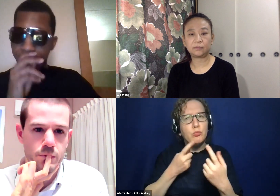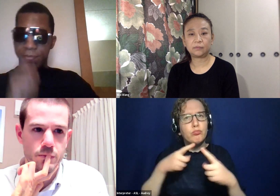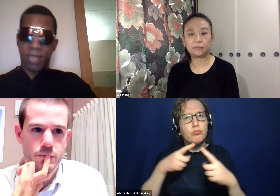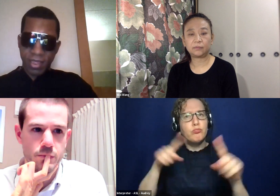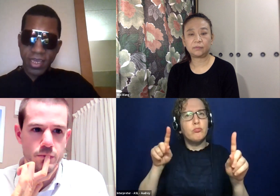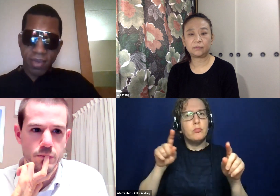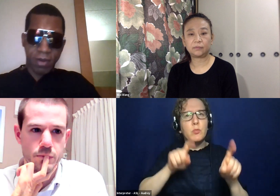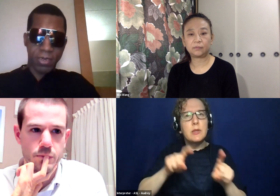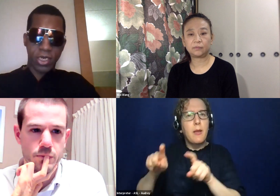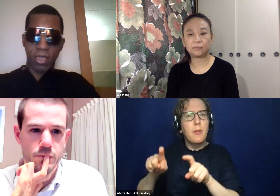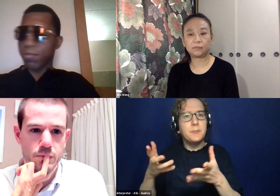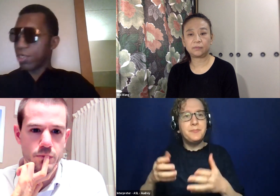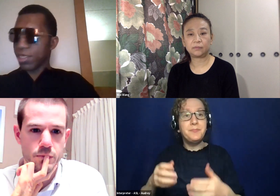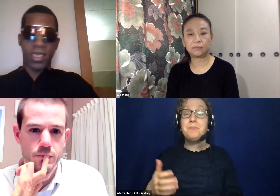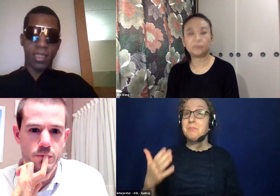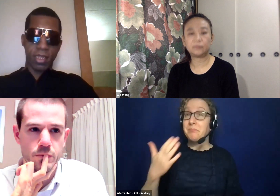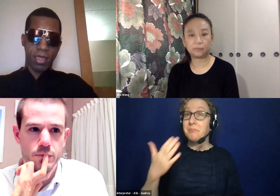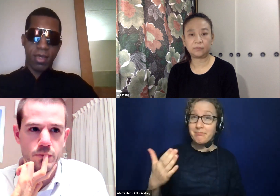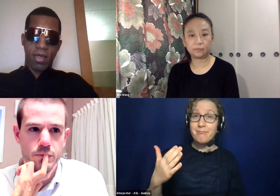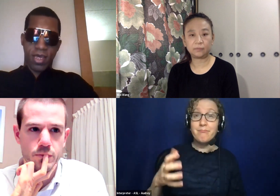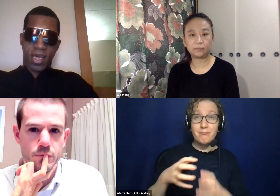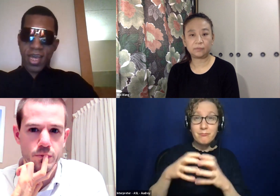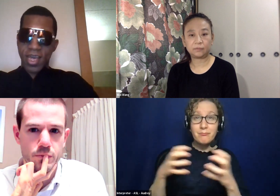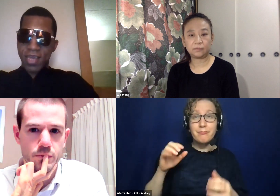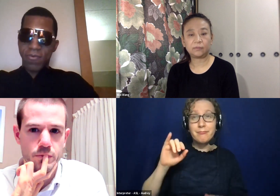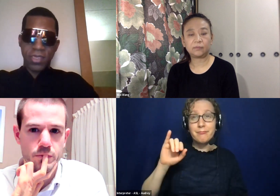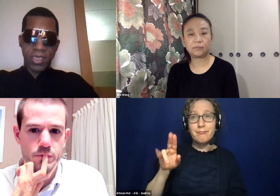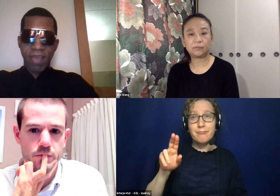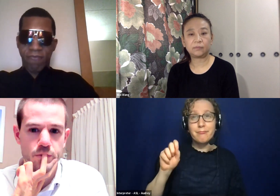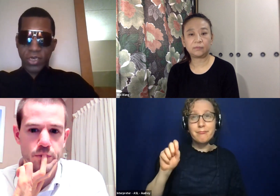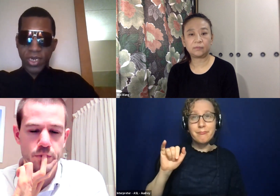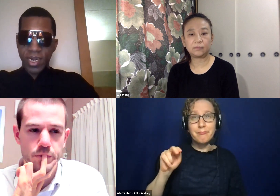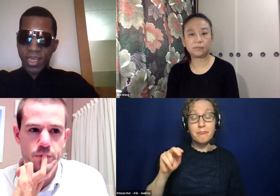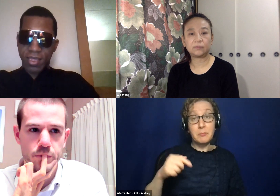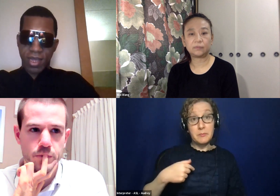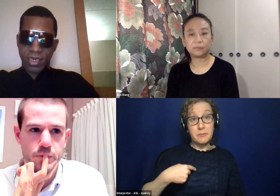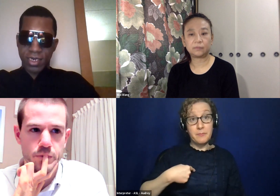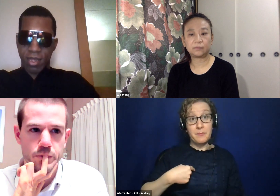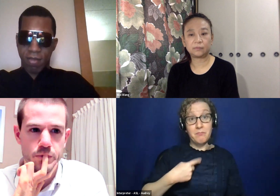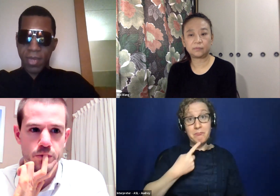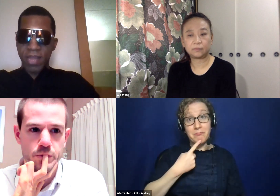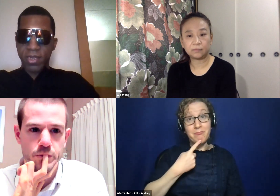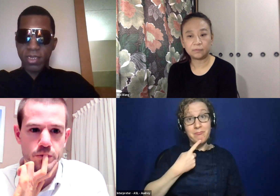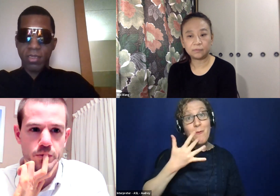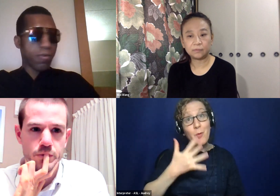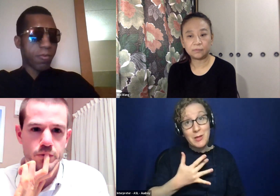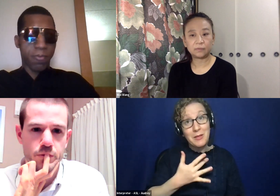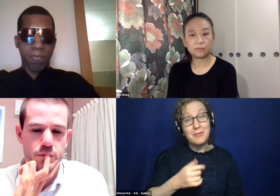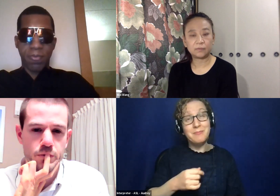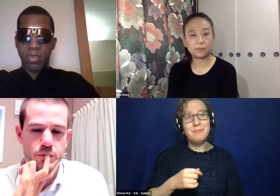Thank you very much, Justin. I would say fortunately that it wasn't